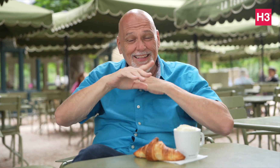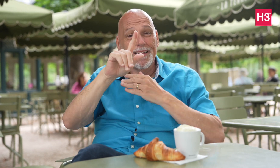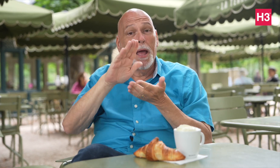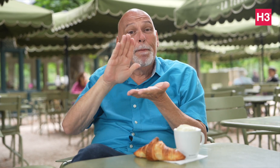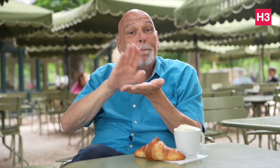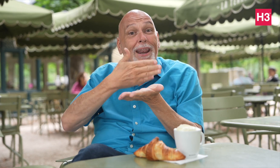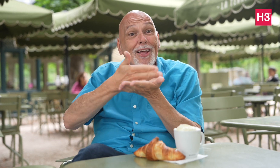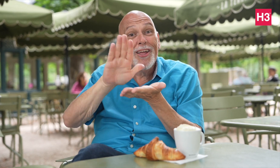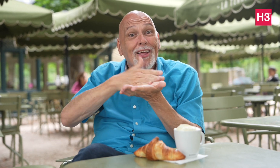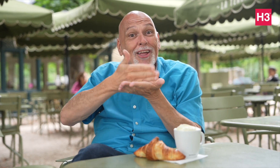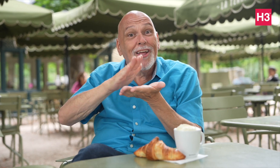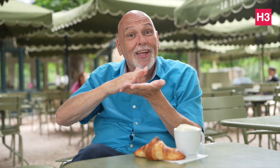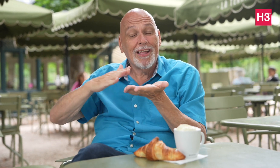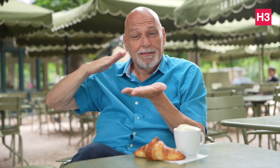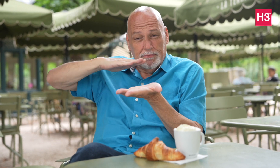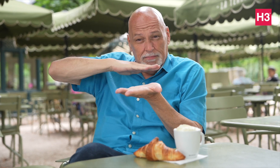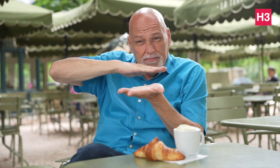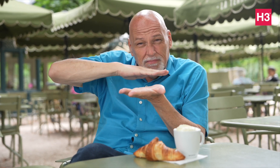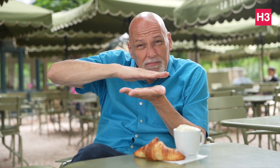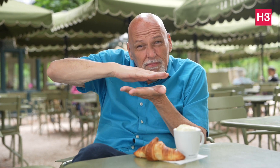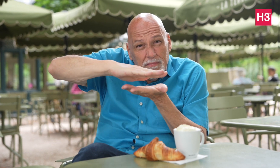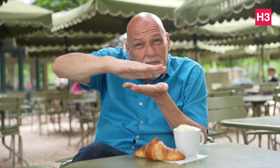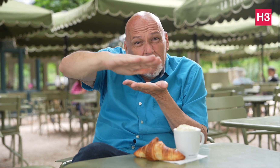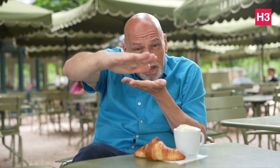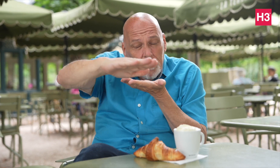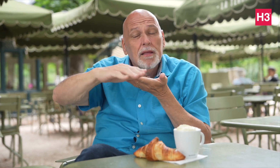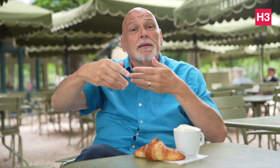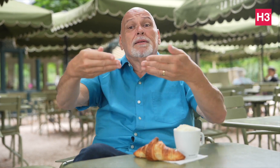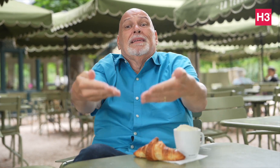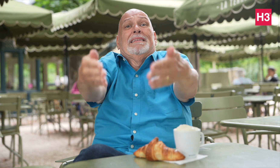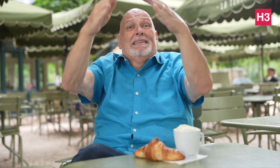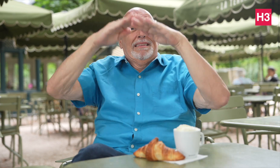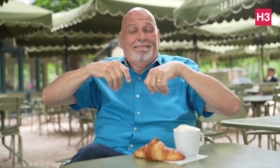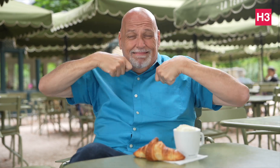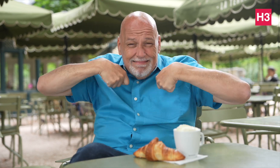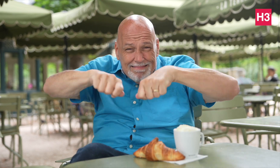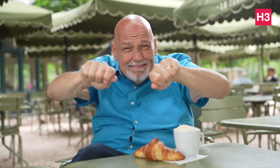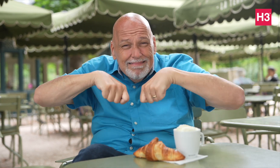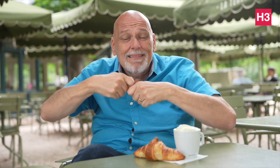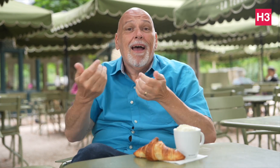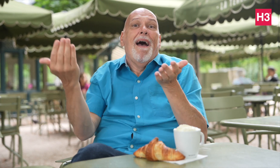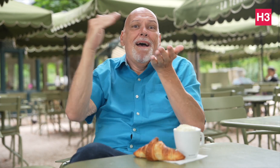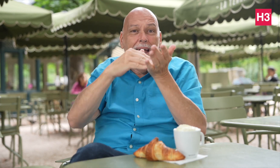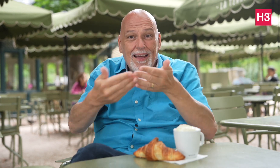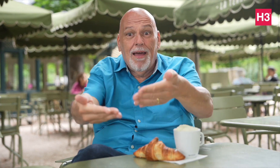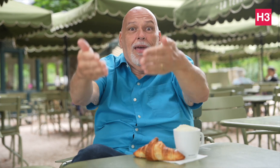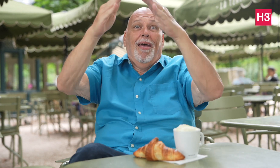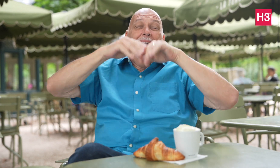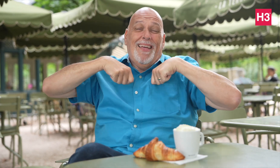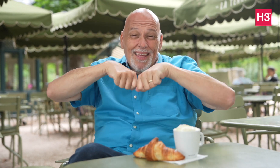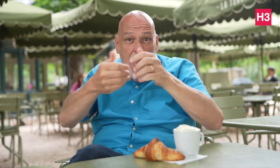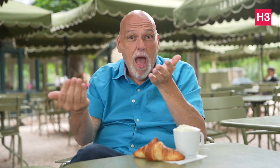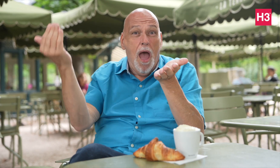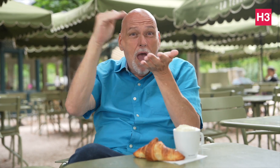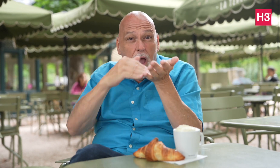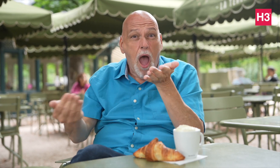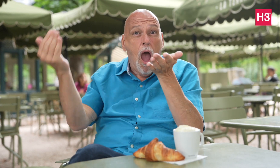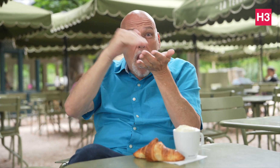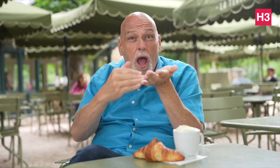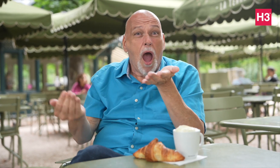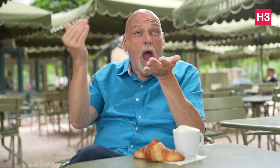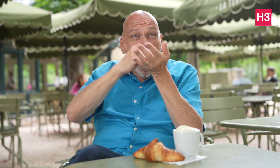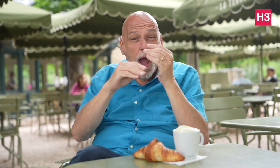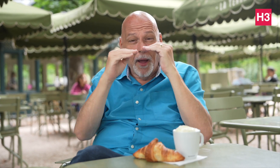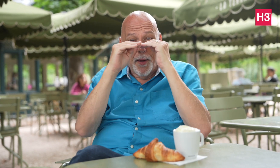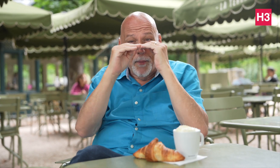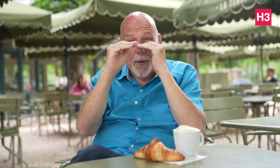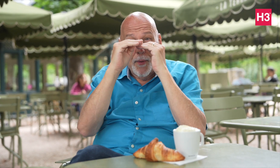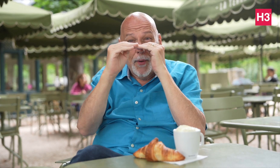wanted to improve their texture and flavor.